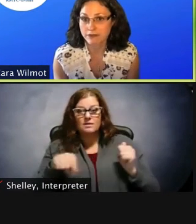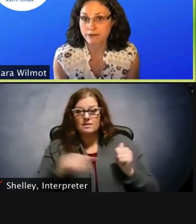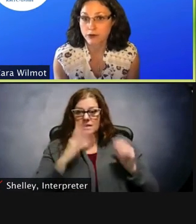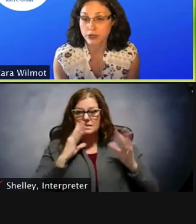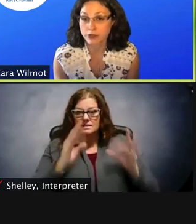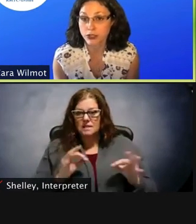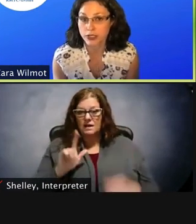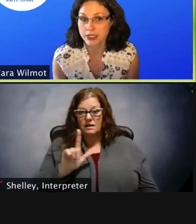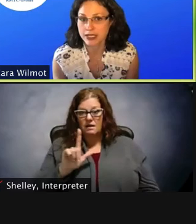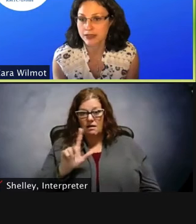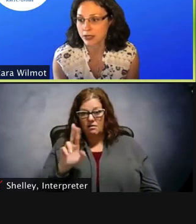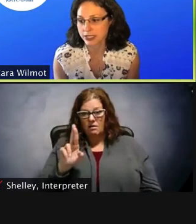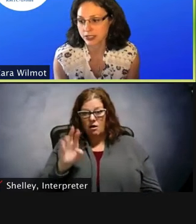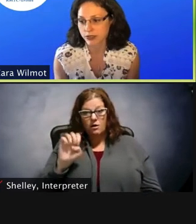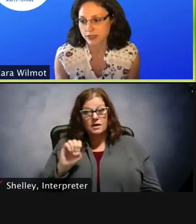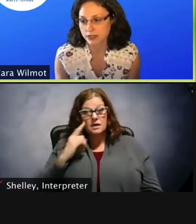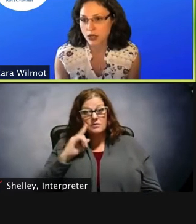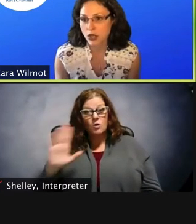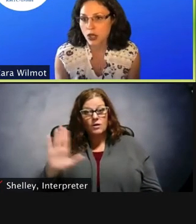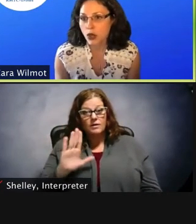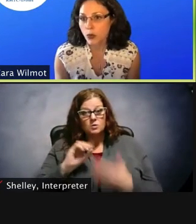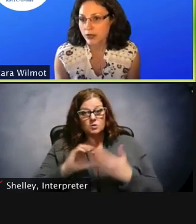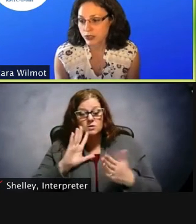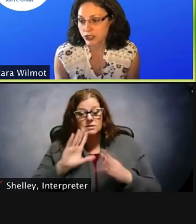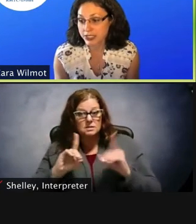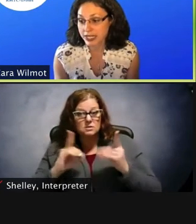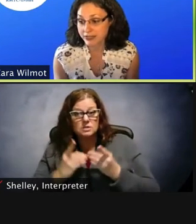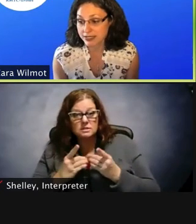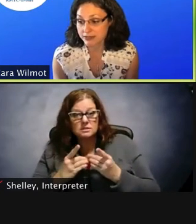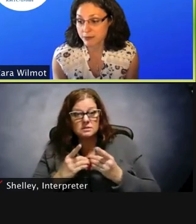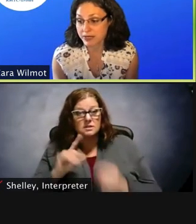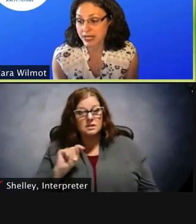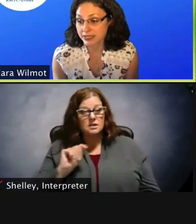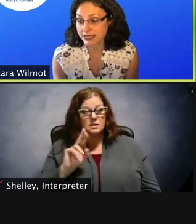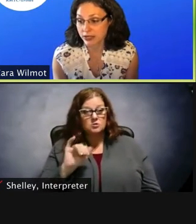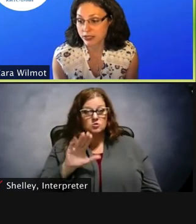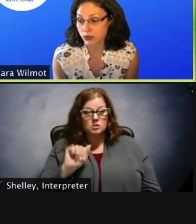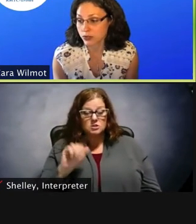for their students and their districts. We have Tricia Davidson from Pinellas County Schools,